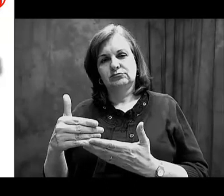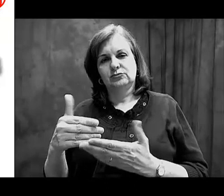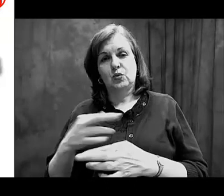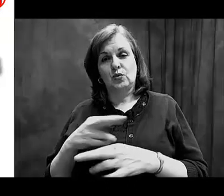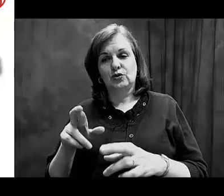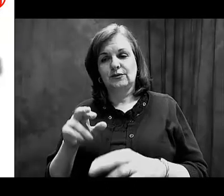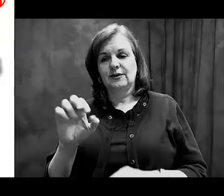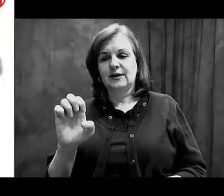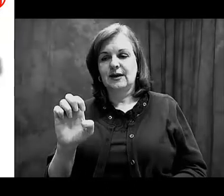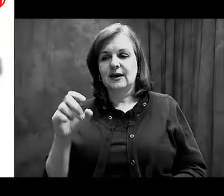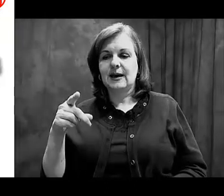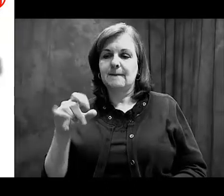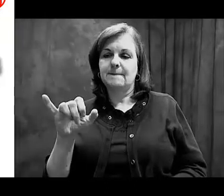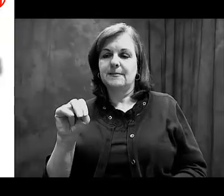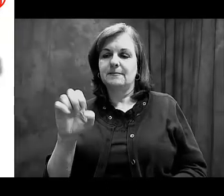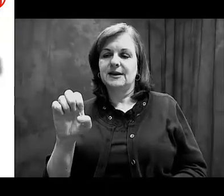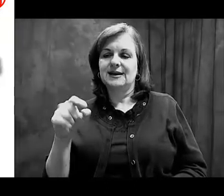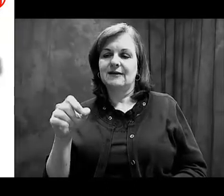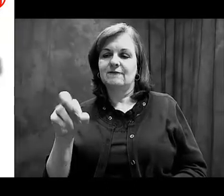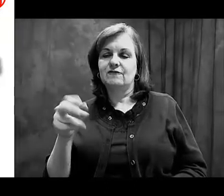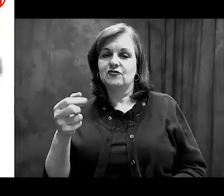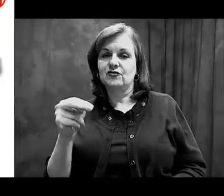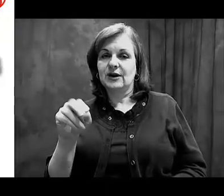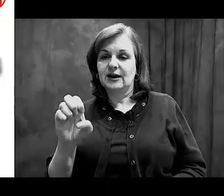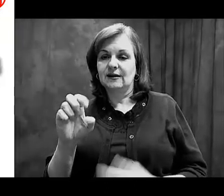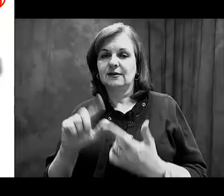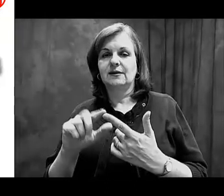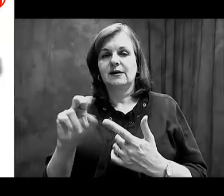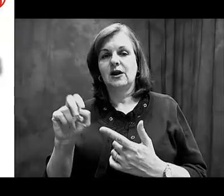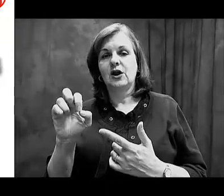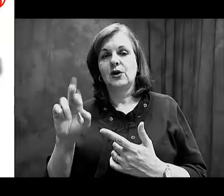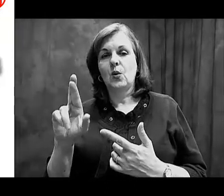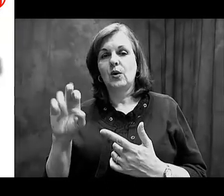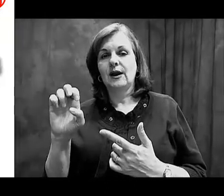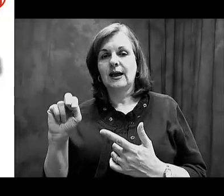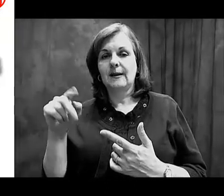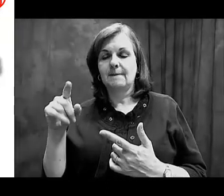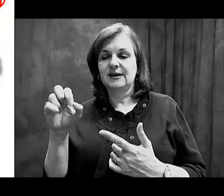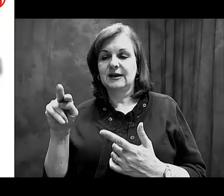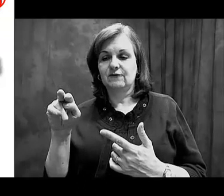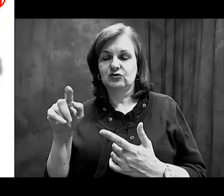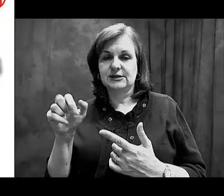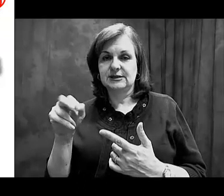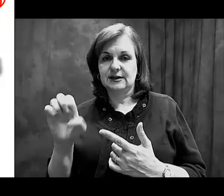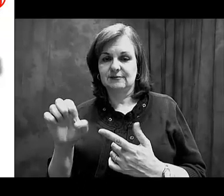actually releases epinephrine and norepinephrine again antagonistic hormones